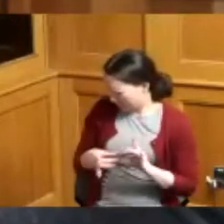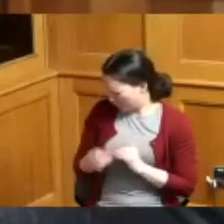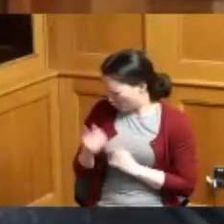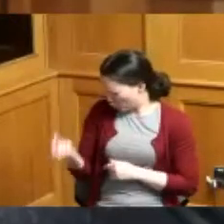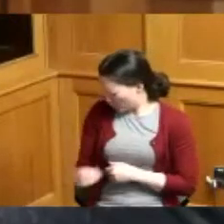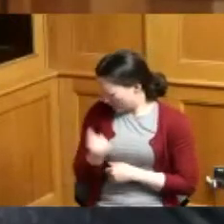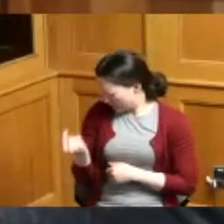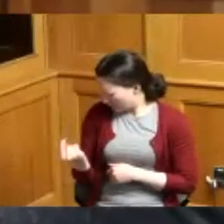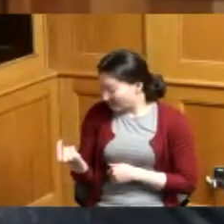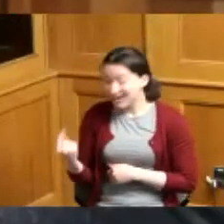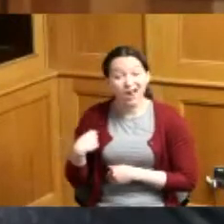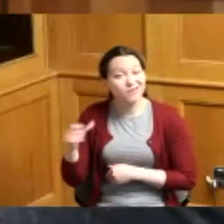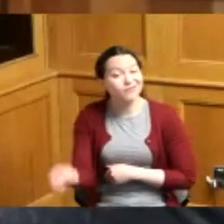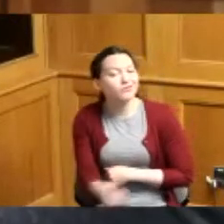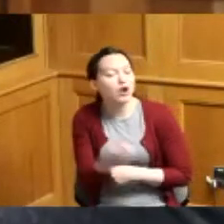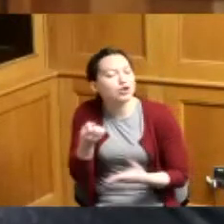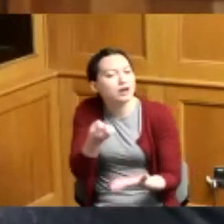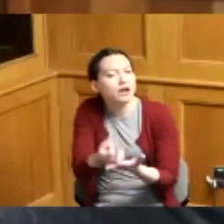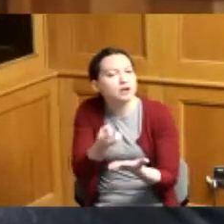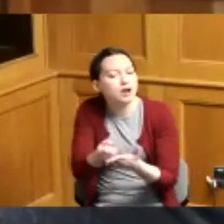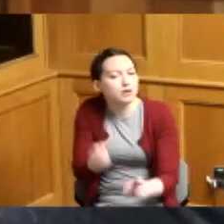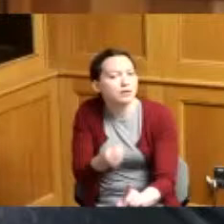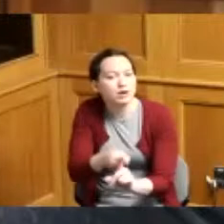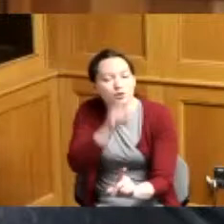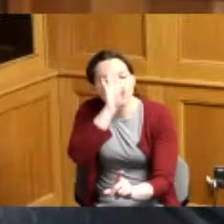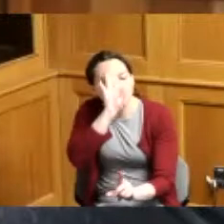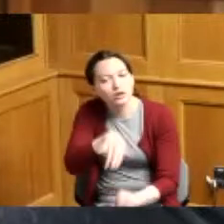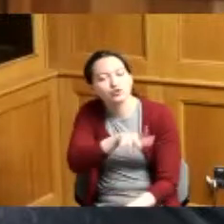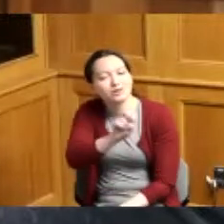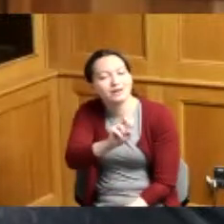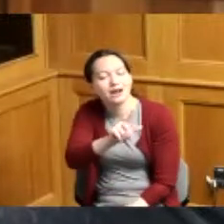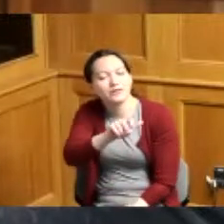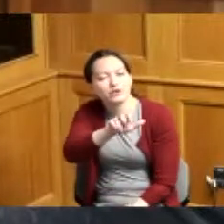there is this other economic impact and I know Julie Calvert's on the in the room and